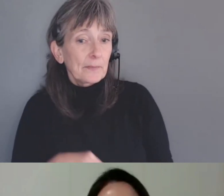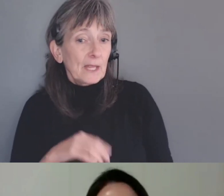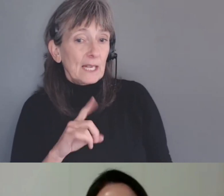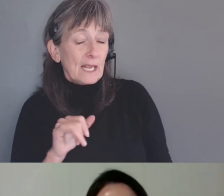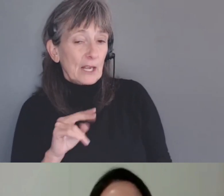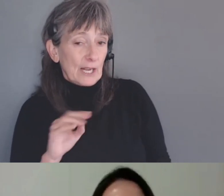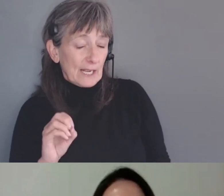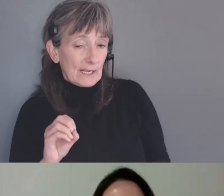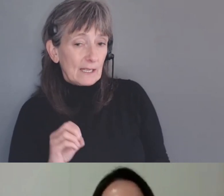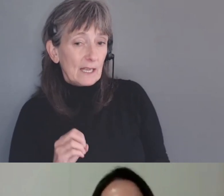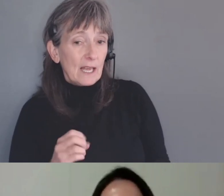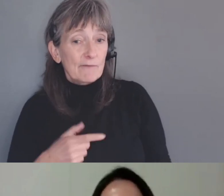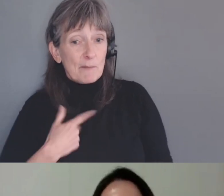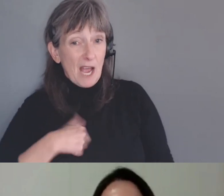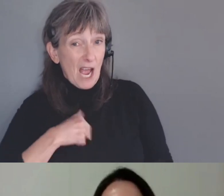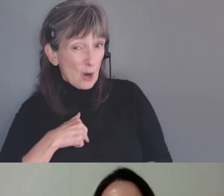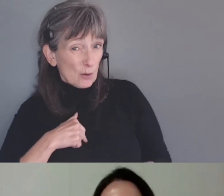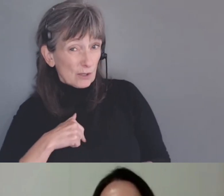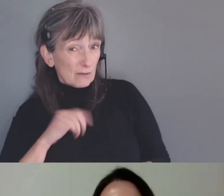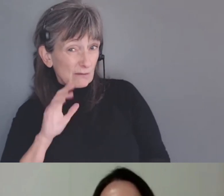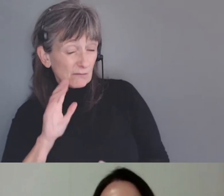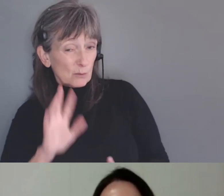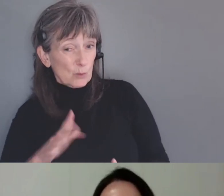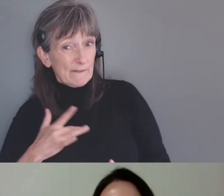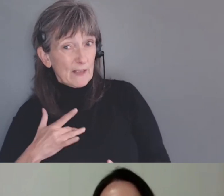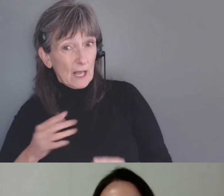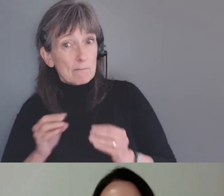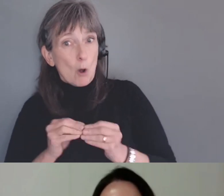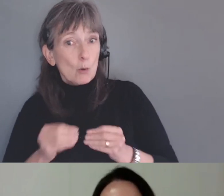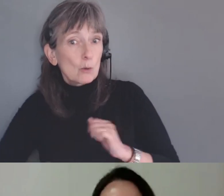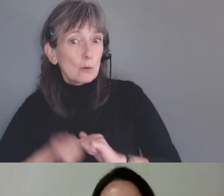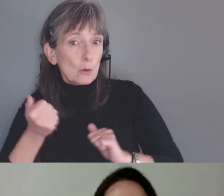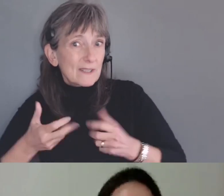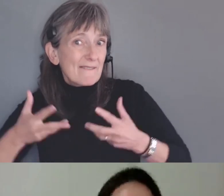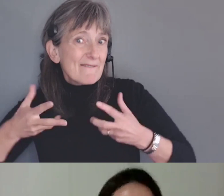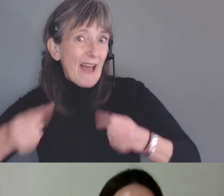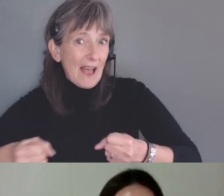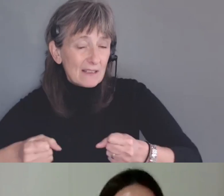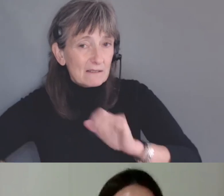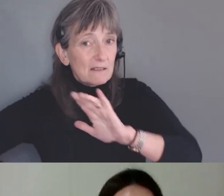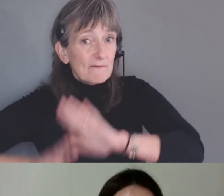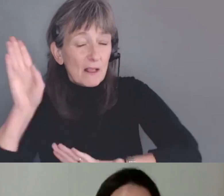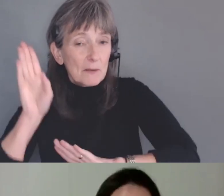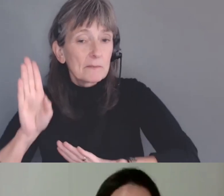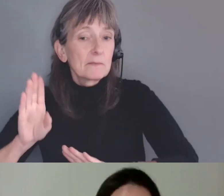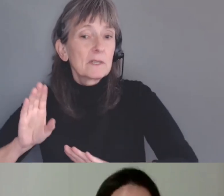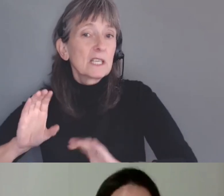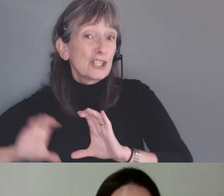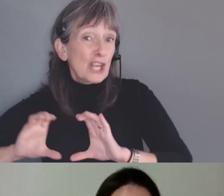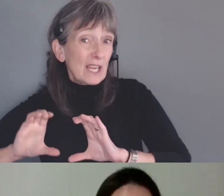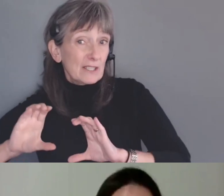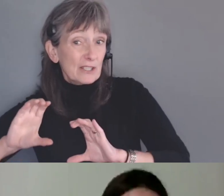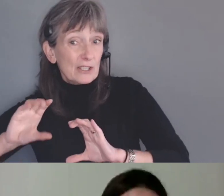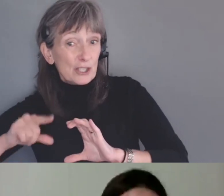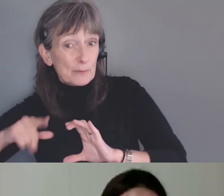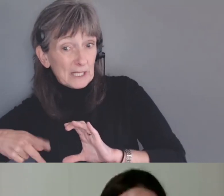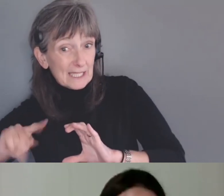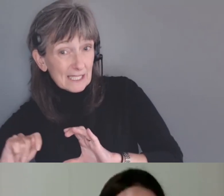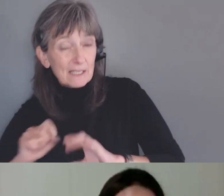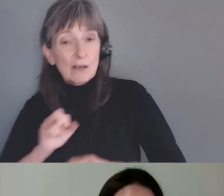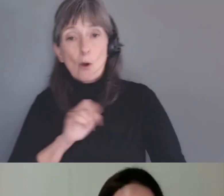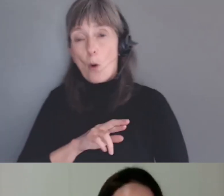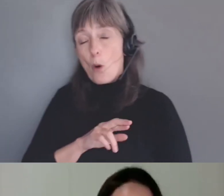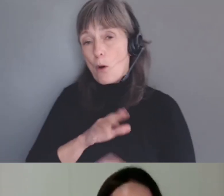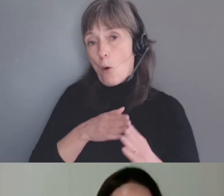it was the fastest development route to go with ChatGPT or OpenAI's API. So, we have started